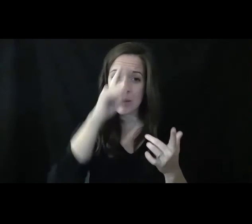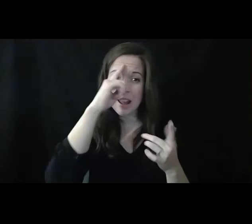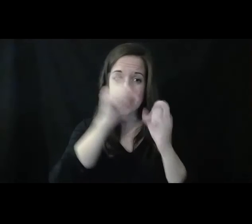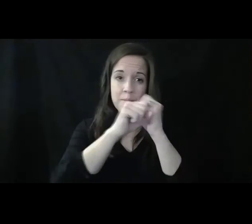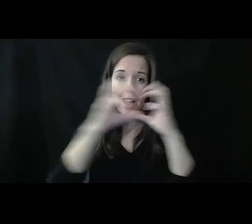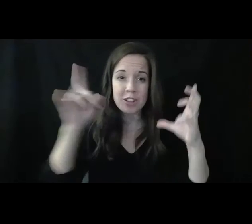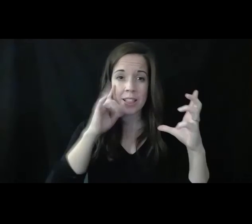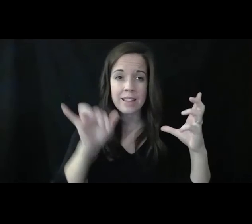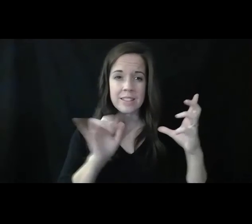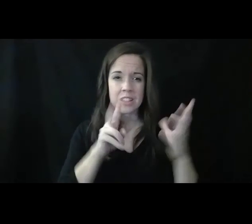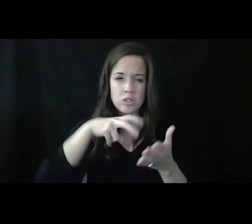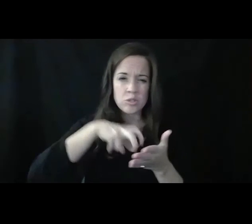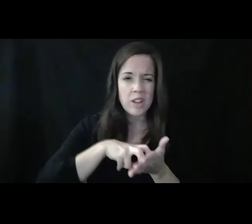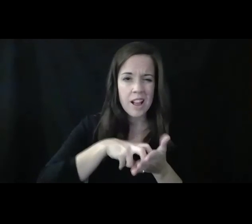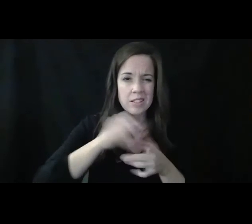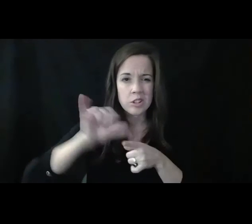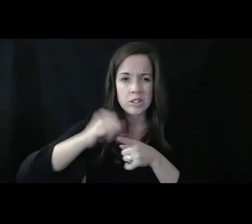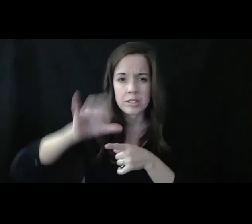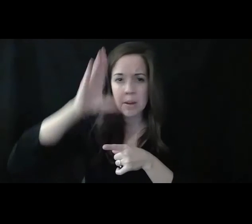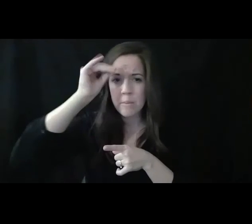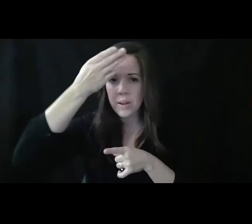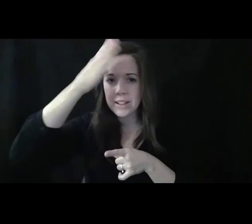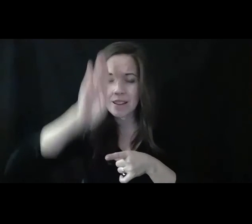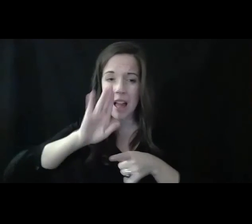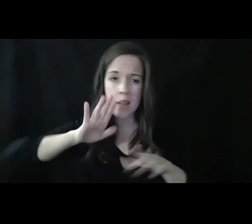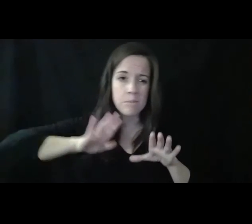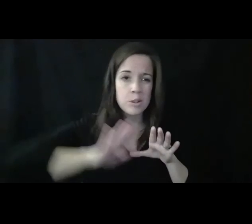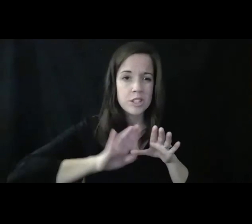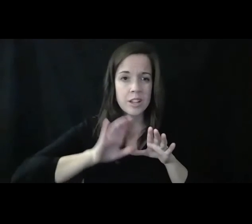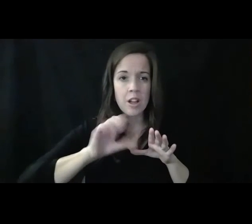and cursing, a boy-God pushing on her cervix (I like remembering